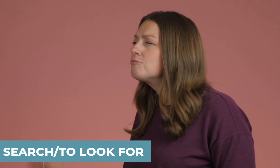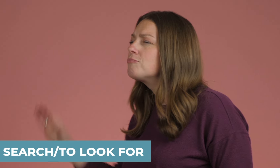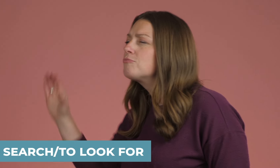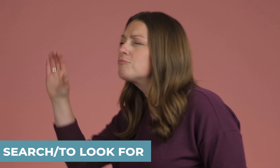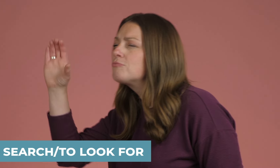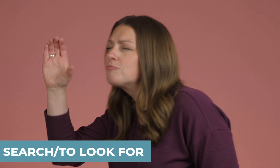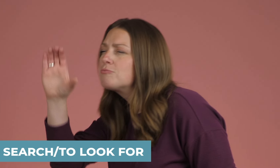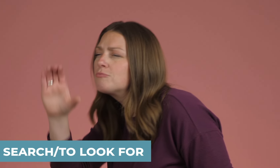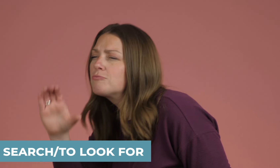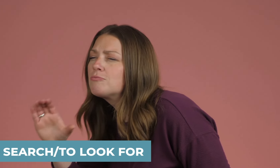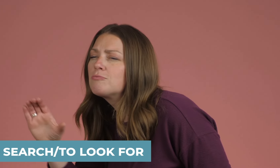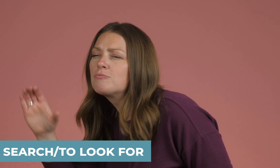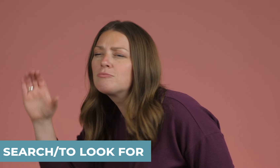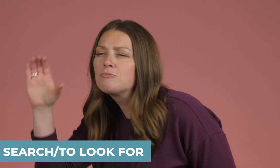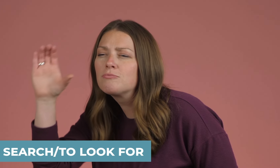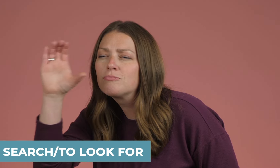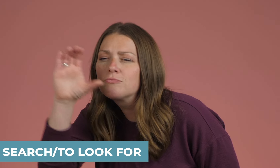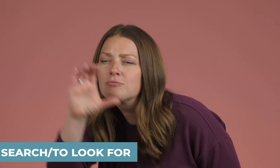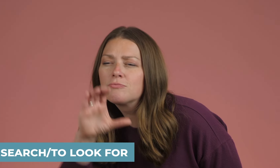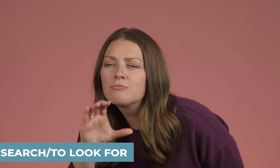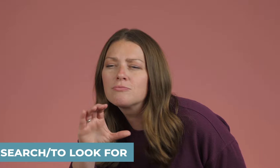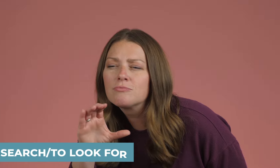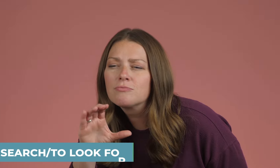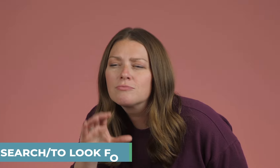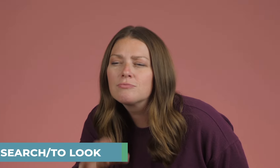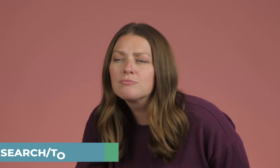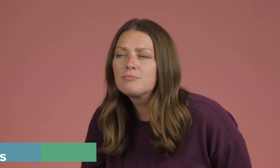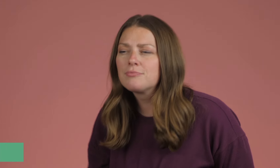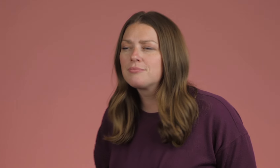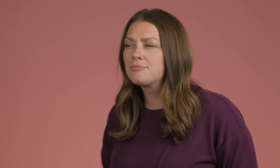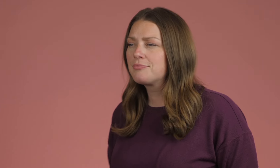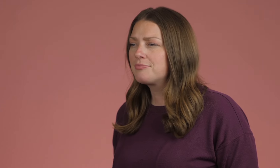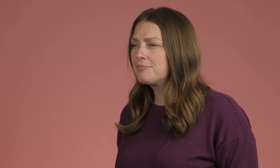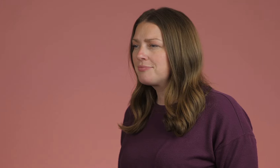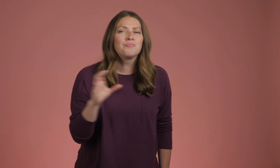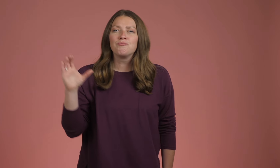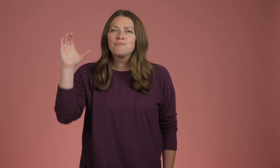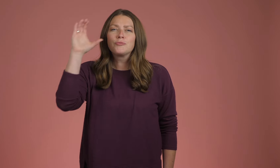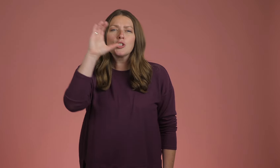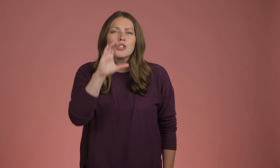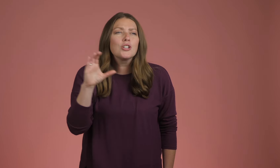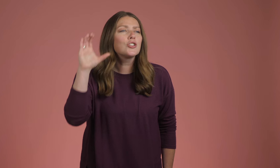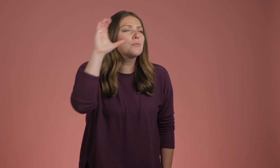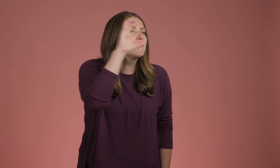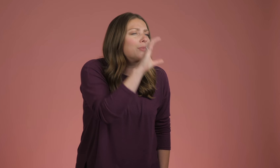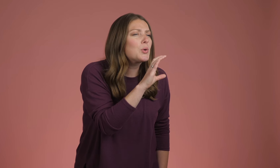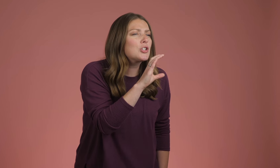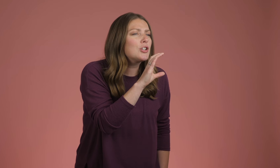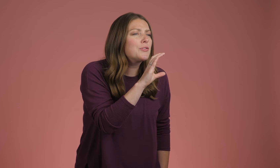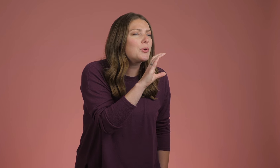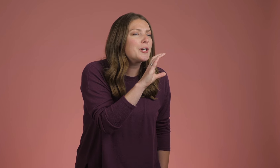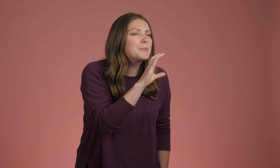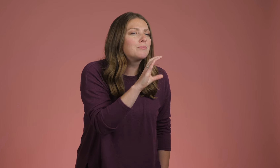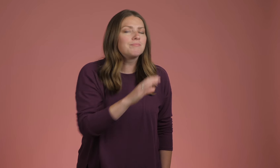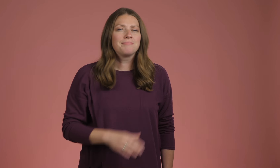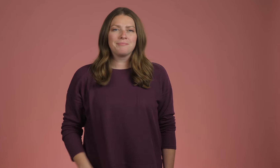You have a c-shaped hand looking and looking. To search or to look for.